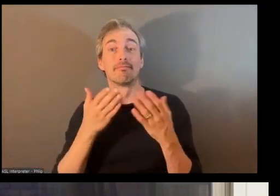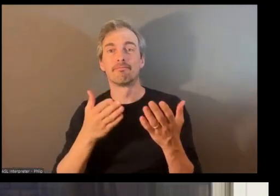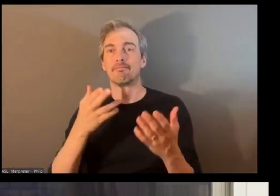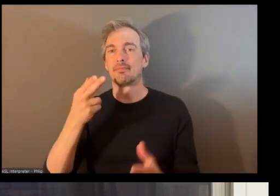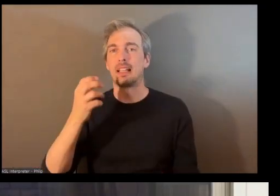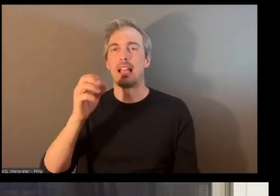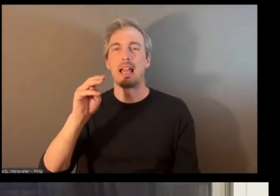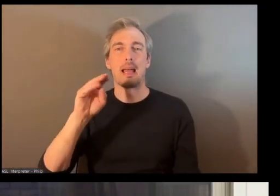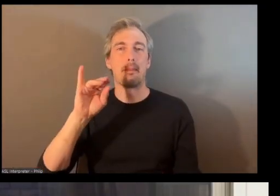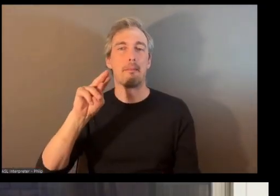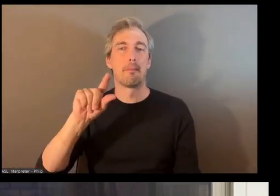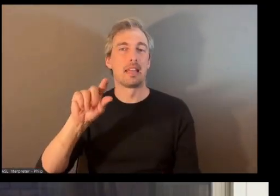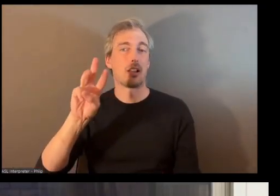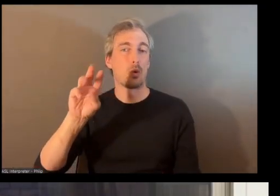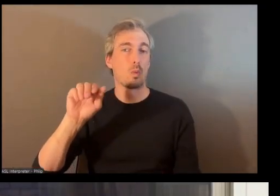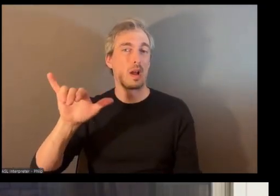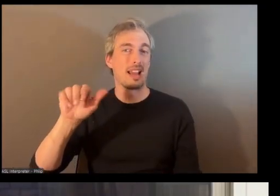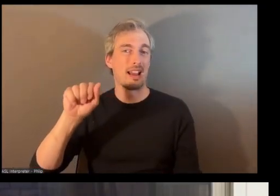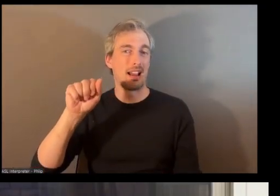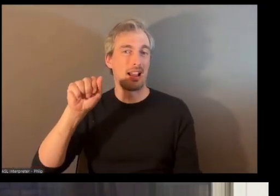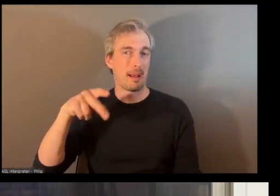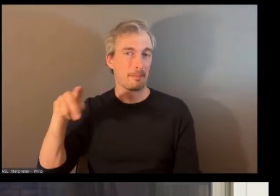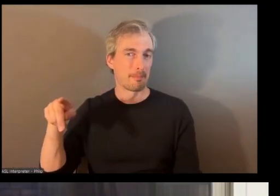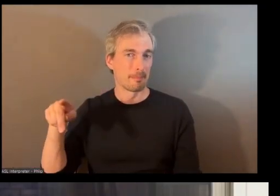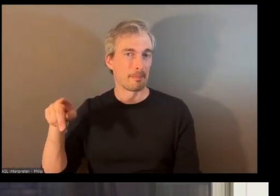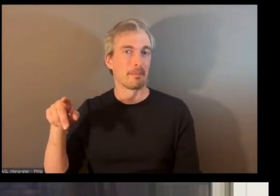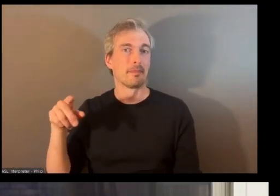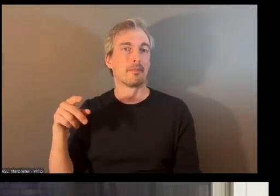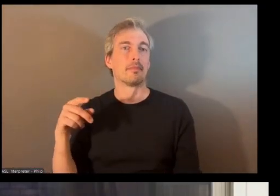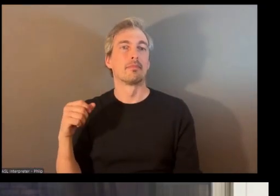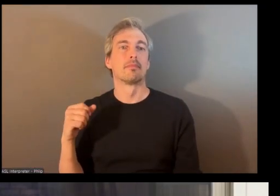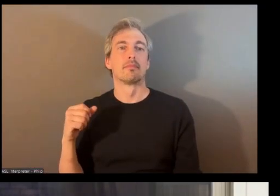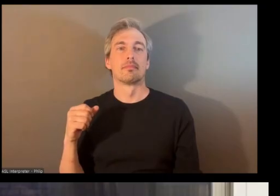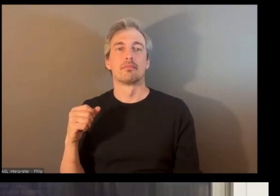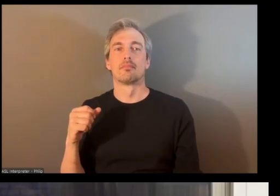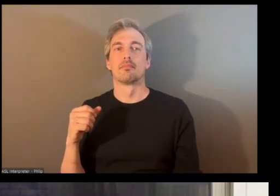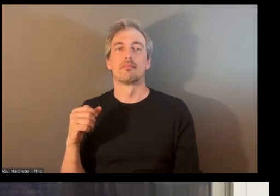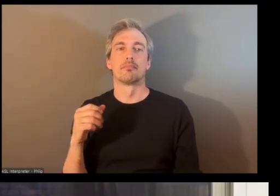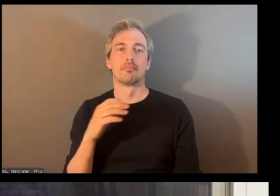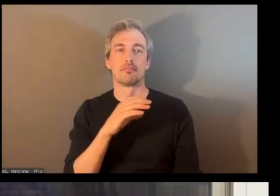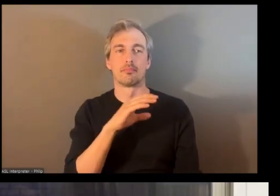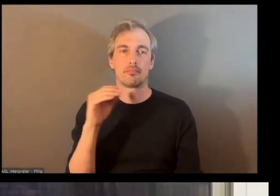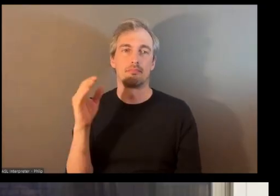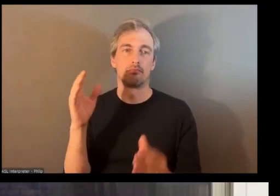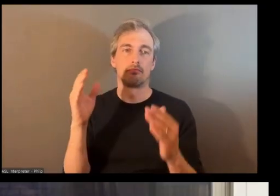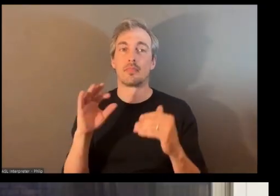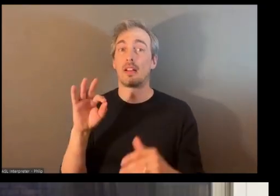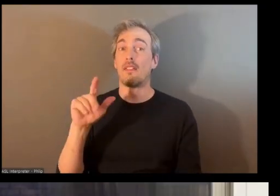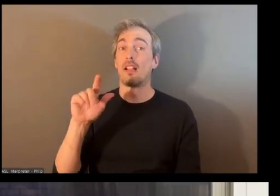Flesch Kincaid App. Readable. They are focused on